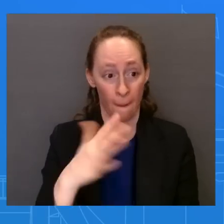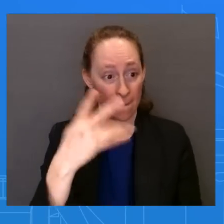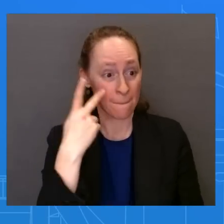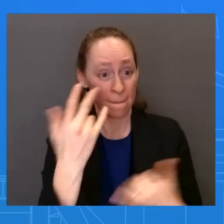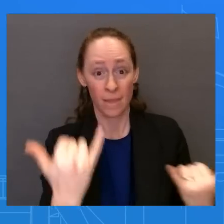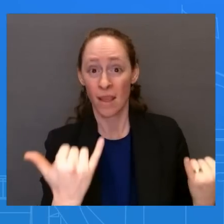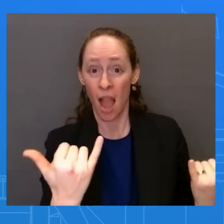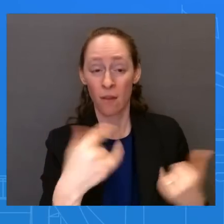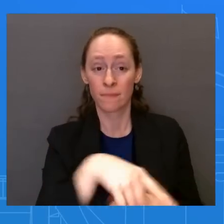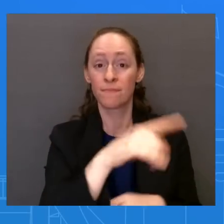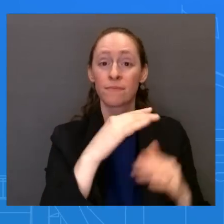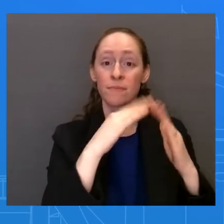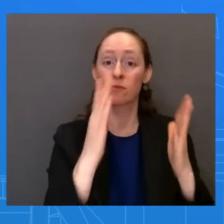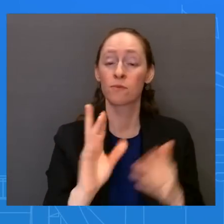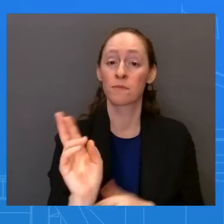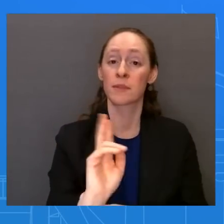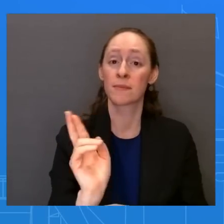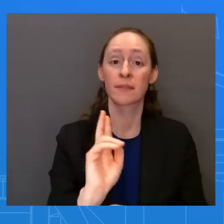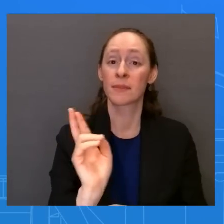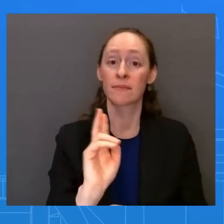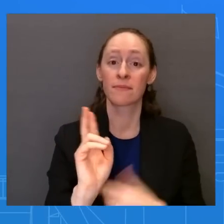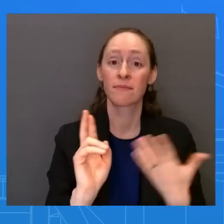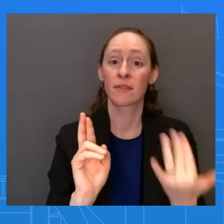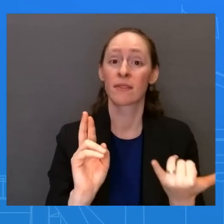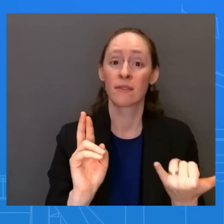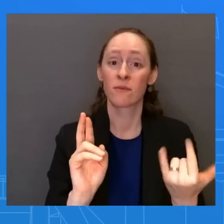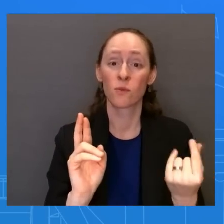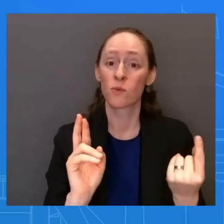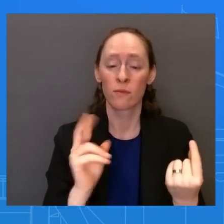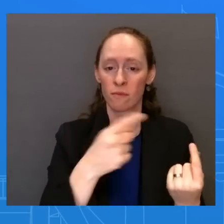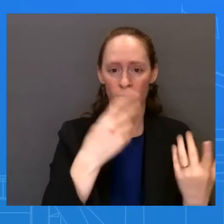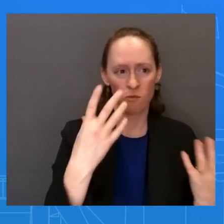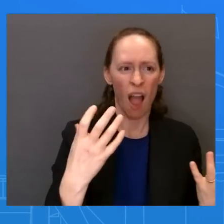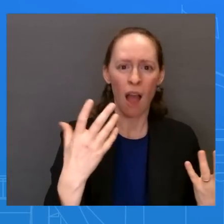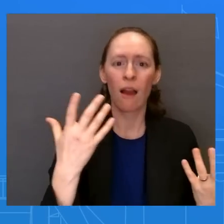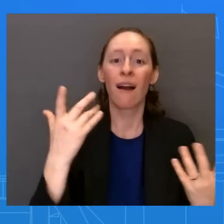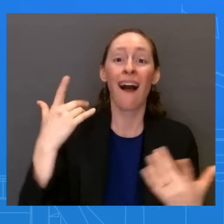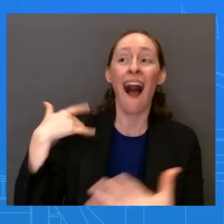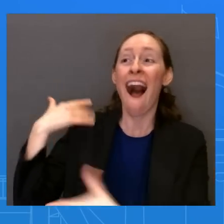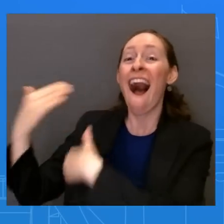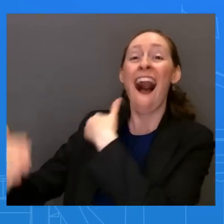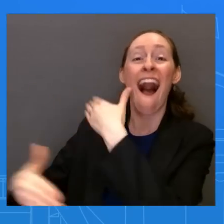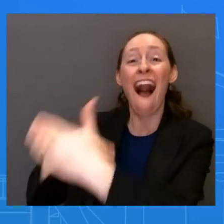rebuilding the economy from the bottom up and the middle out. Today, we get -- we got our news